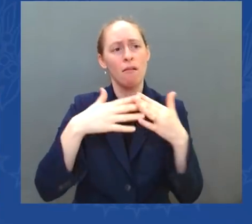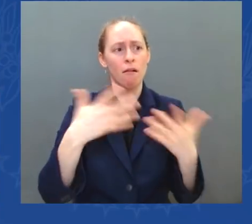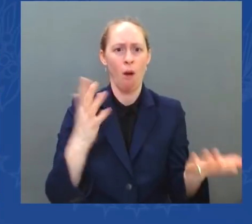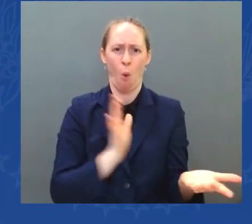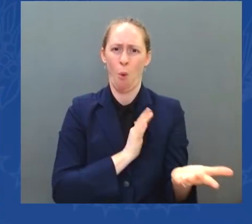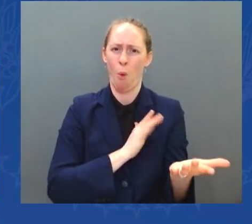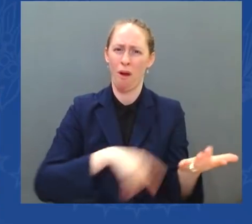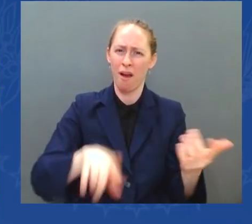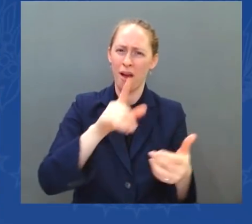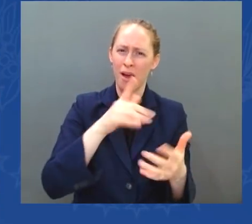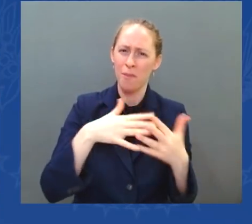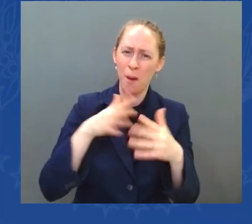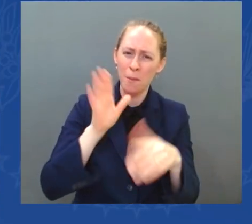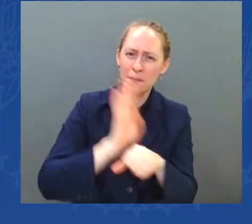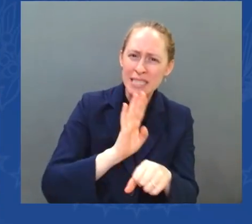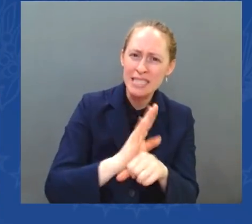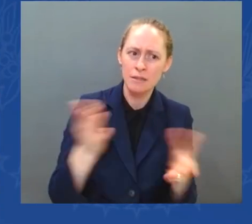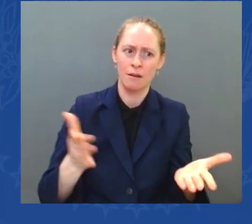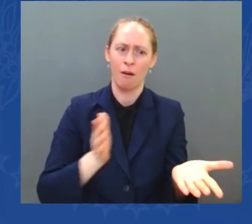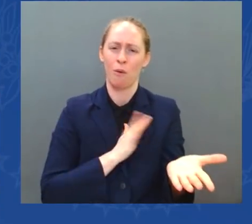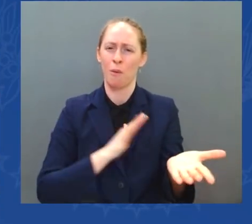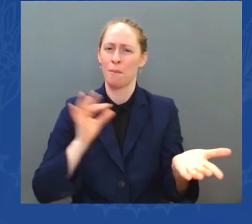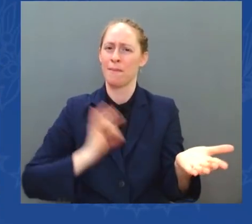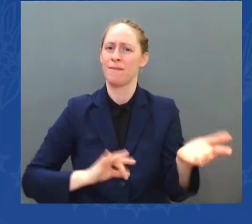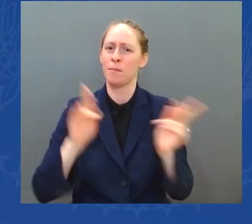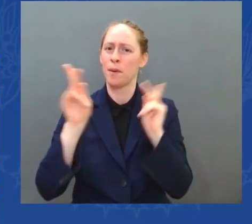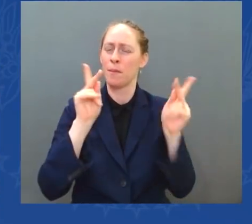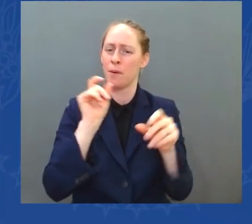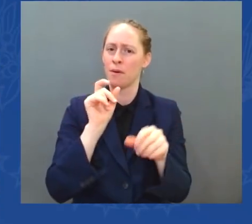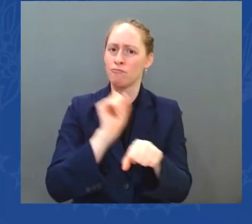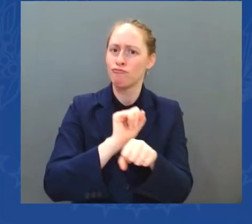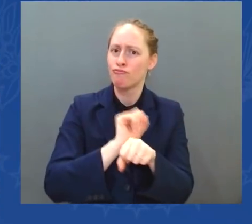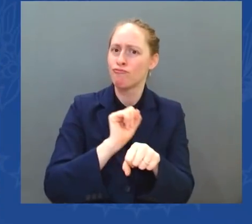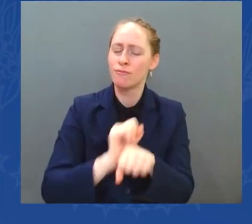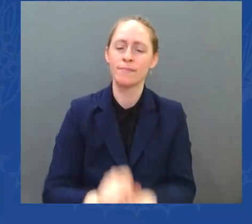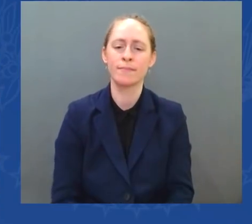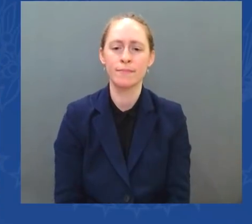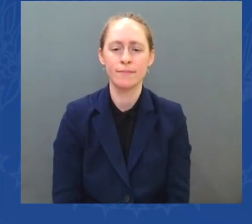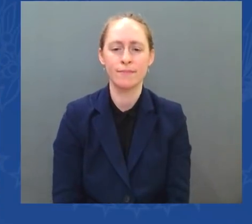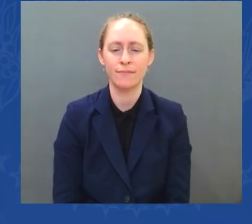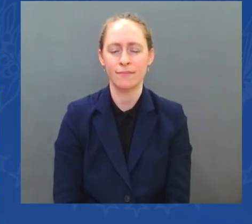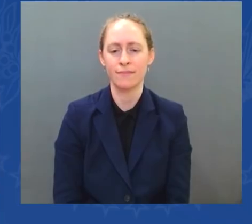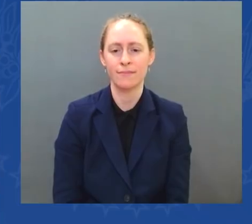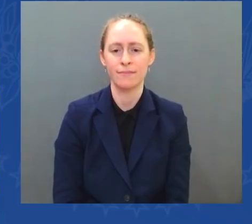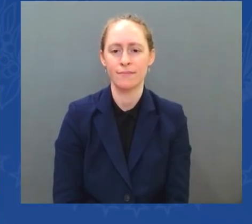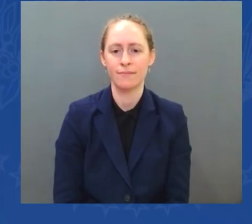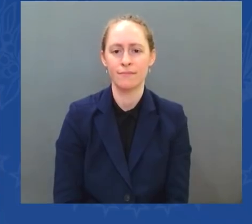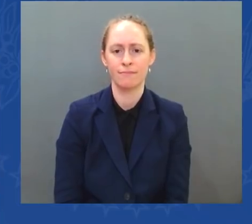who's been a strong, strong supporter of Buy American. Now we're seeing the results of our economic vision.